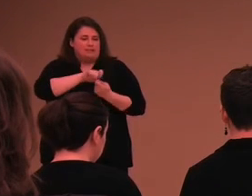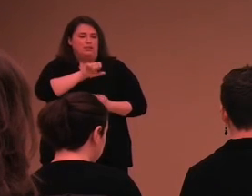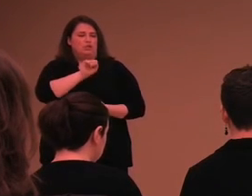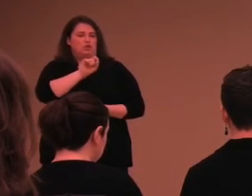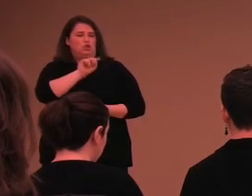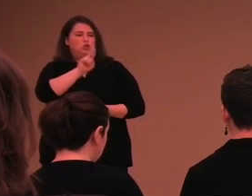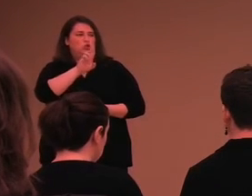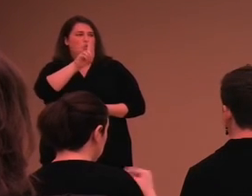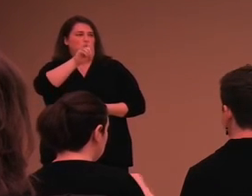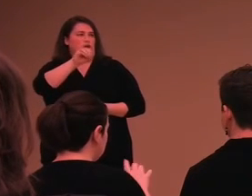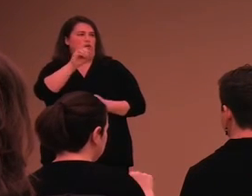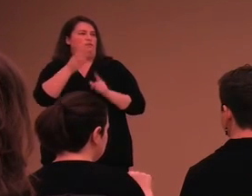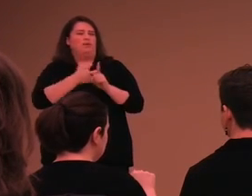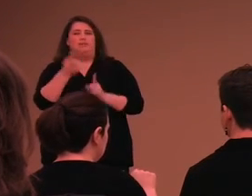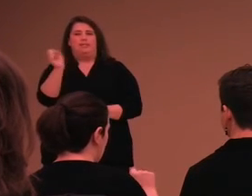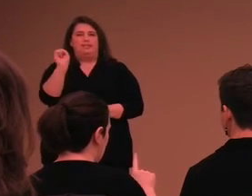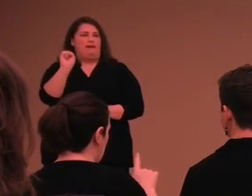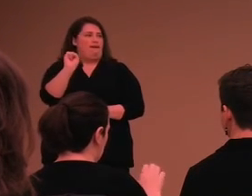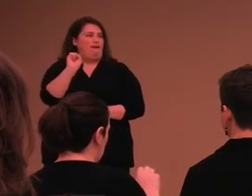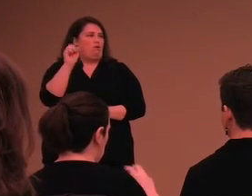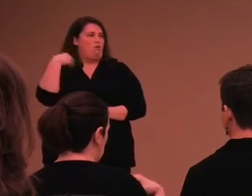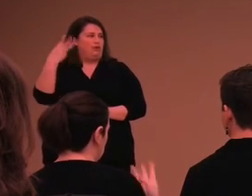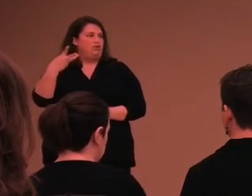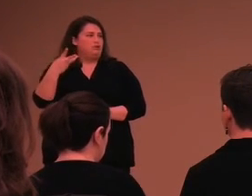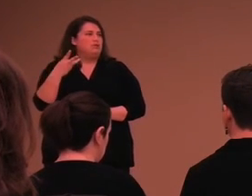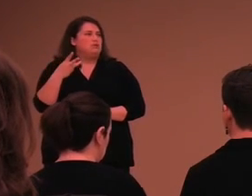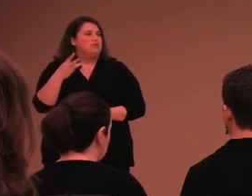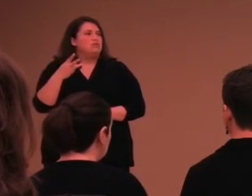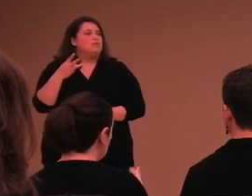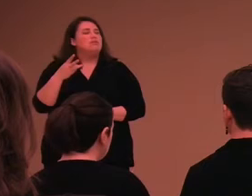Seattle, Washington, and then some of their casts go to subcontractors